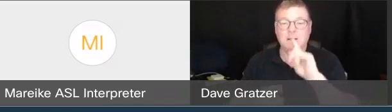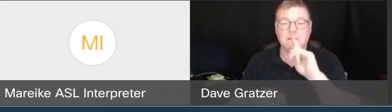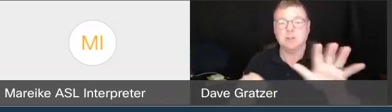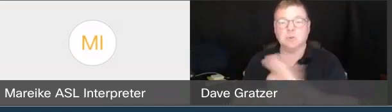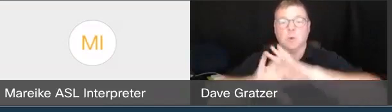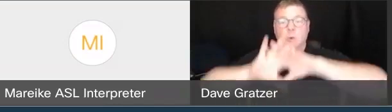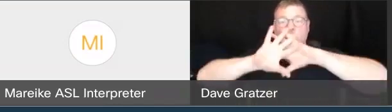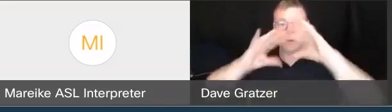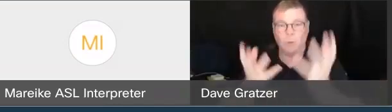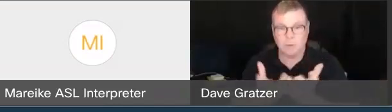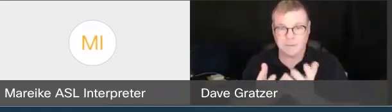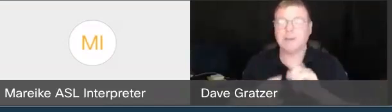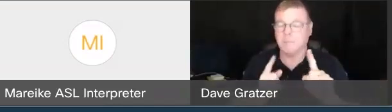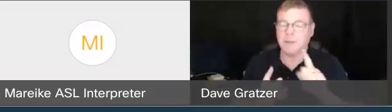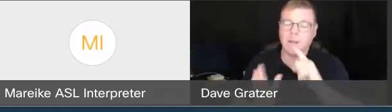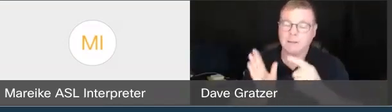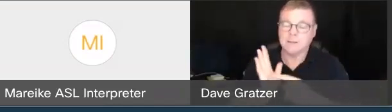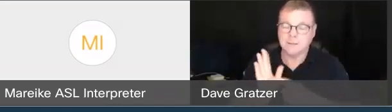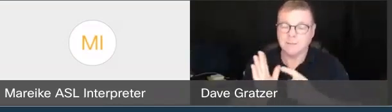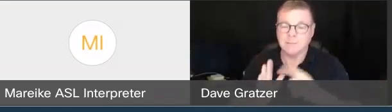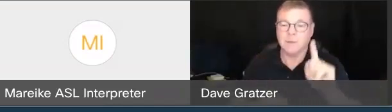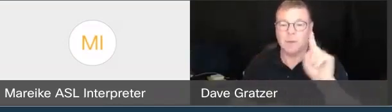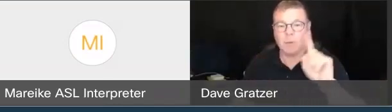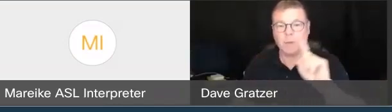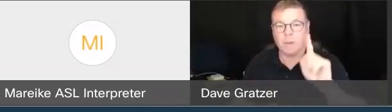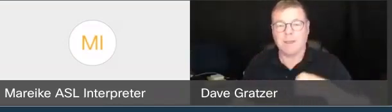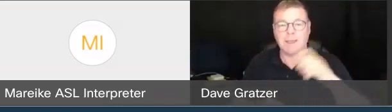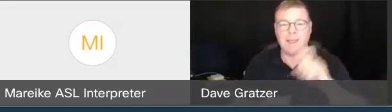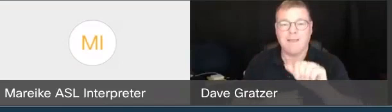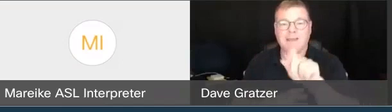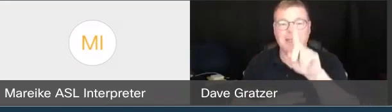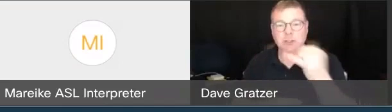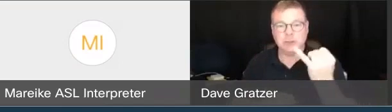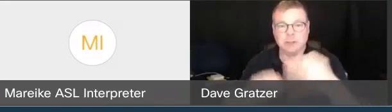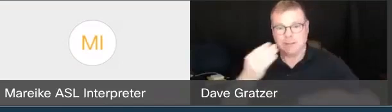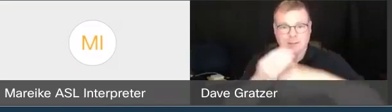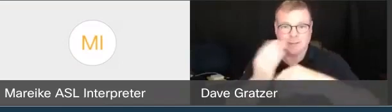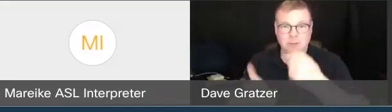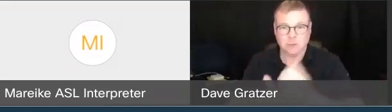but there are times where we might have an adjunct kind of treatment for someone as part of